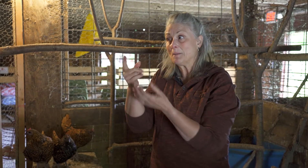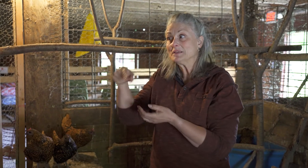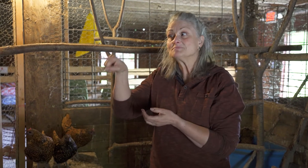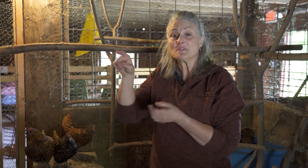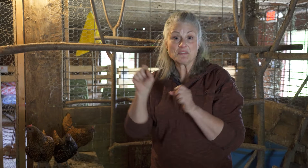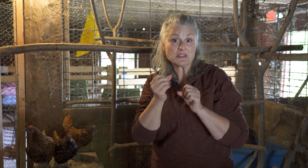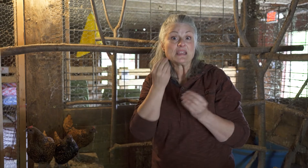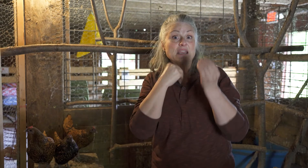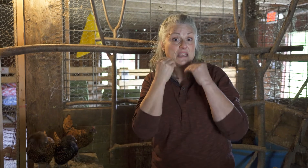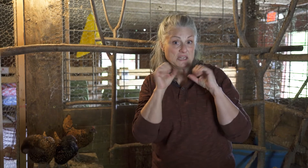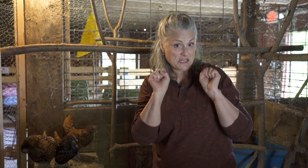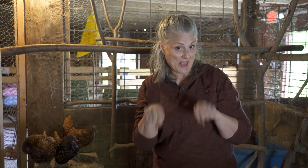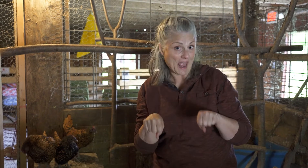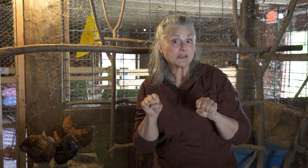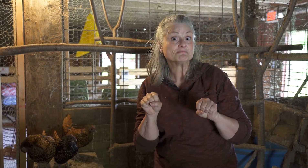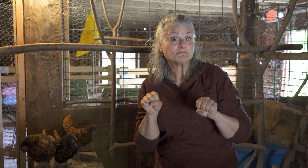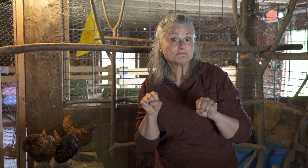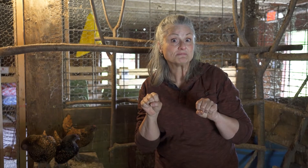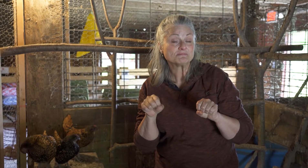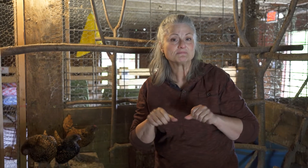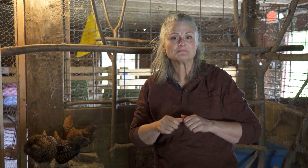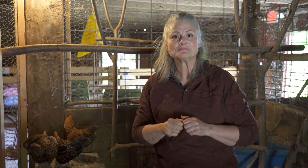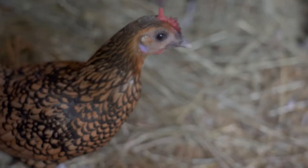and then they give the eggs to families so that they can eat them.